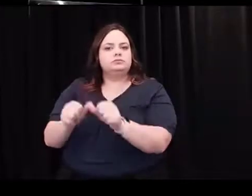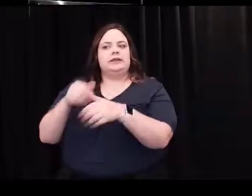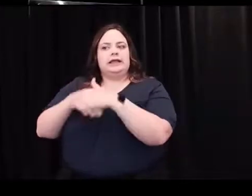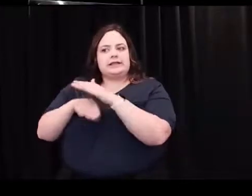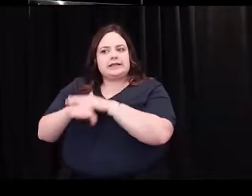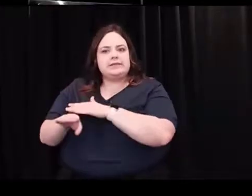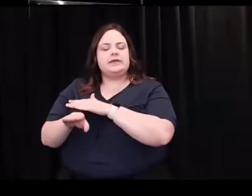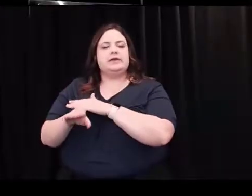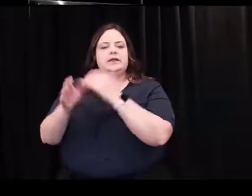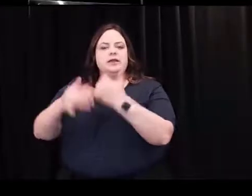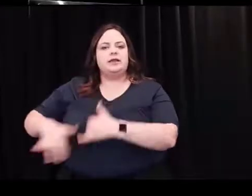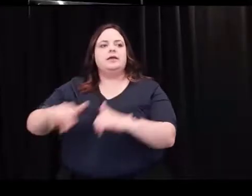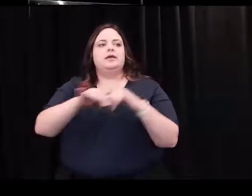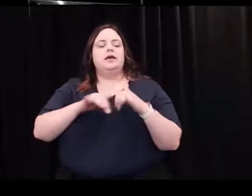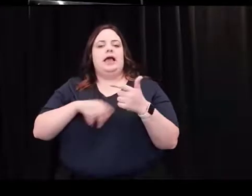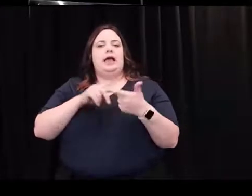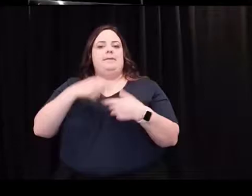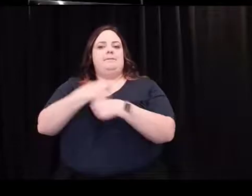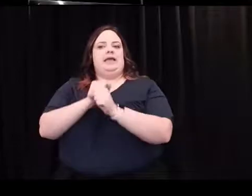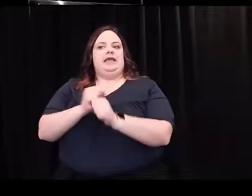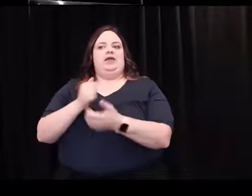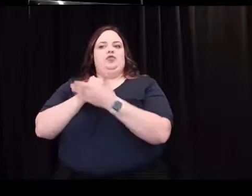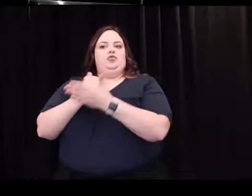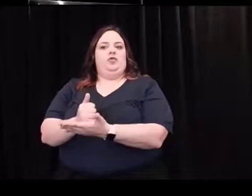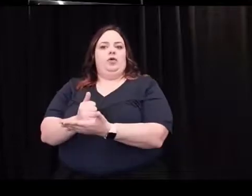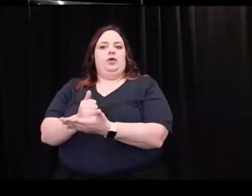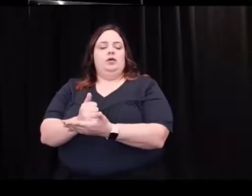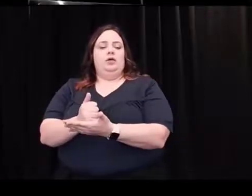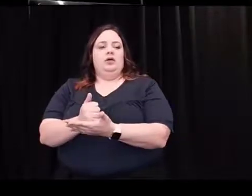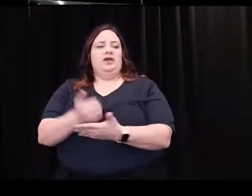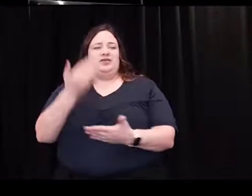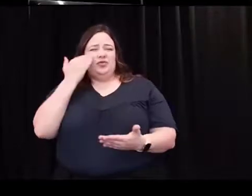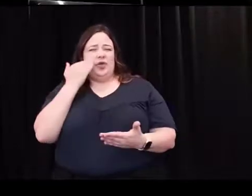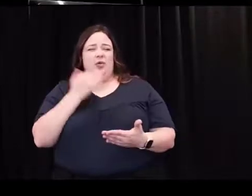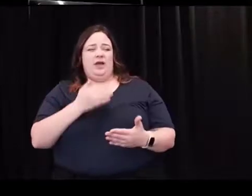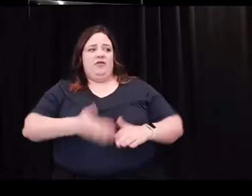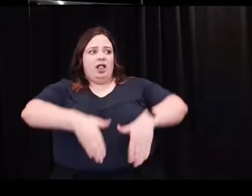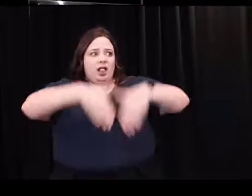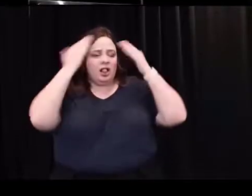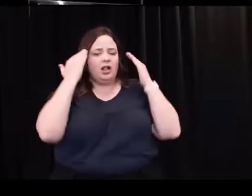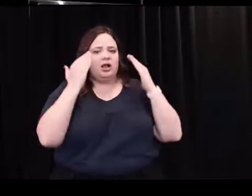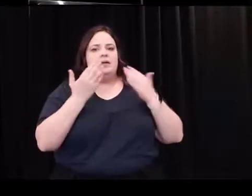it useable because we could give it to them, but they may not read it if we give them too much. [Karl] Yeah. [Nate] So basically my question is,